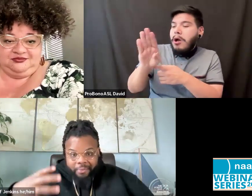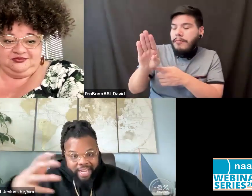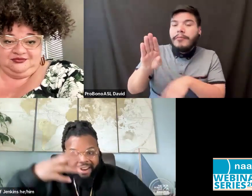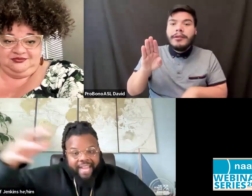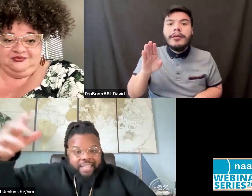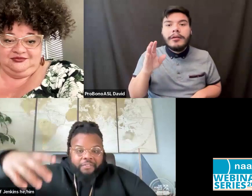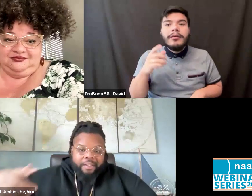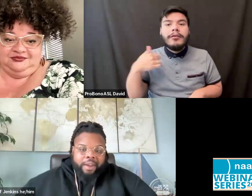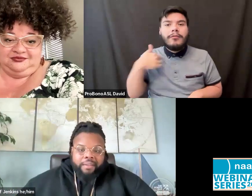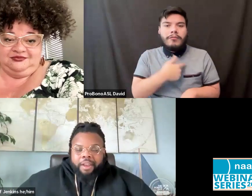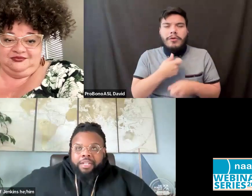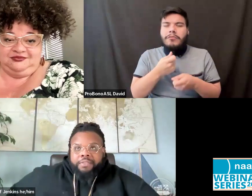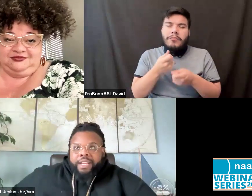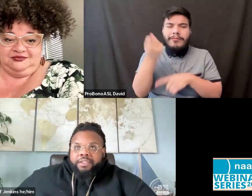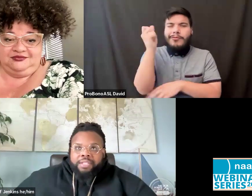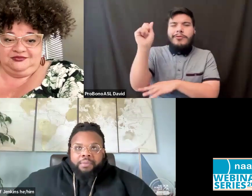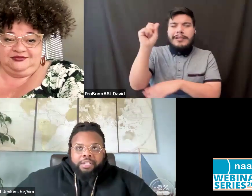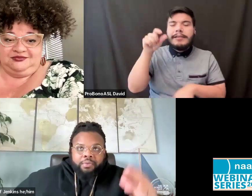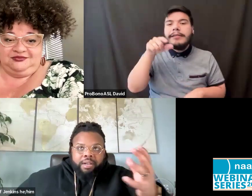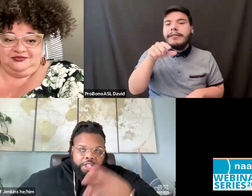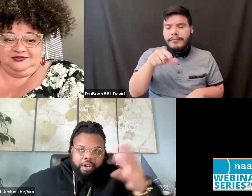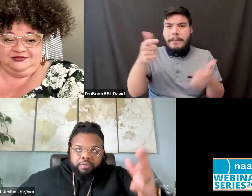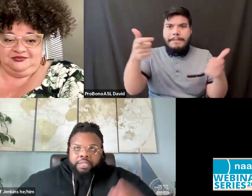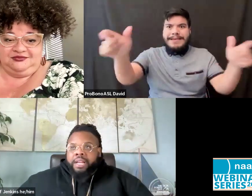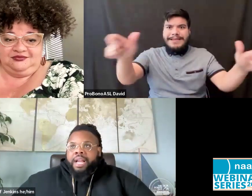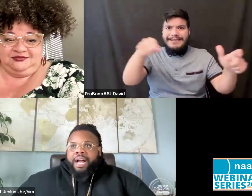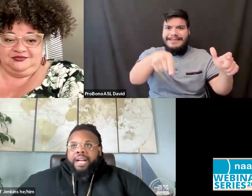We did it actually in front of one of the largest venues that was doing the shows